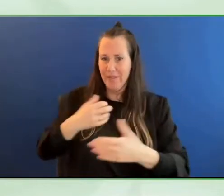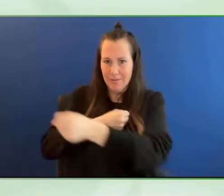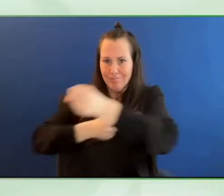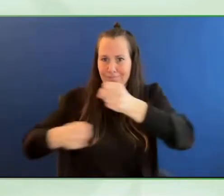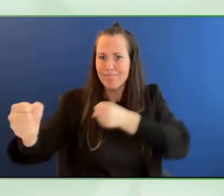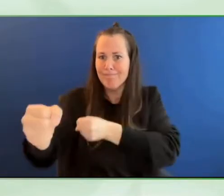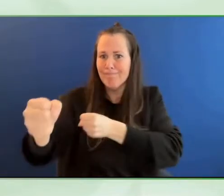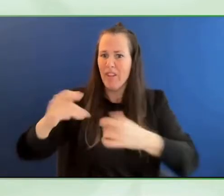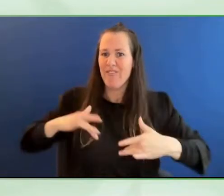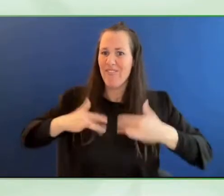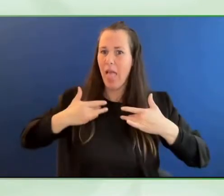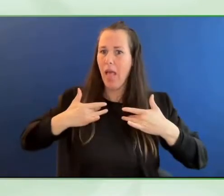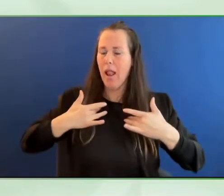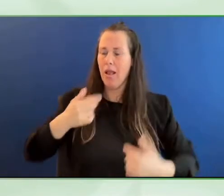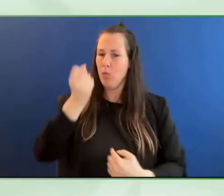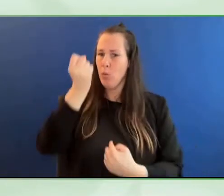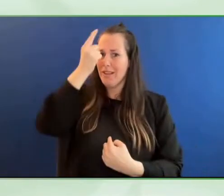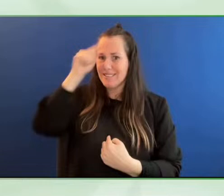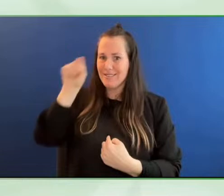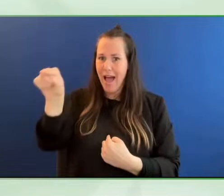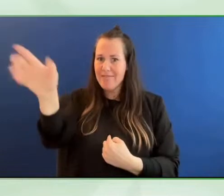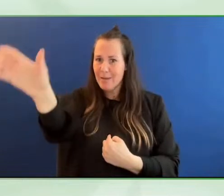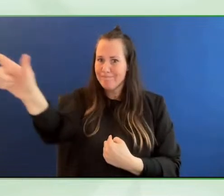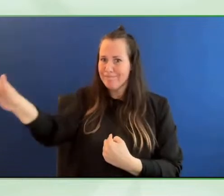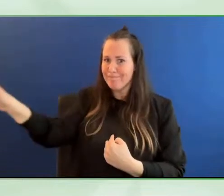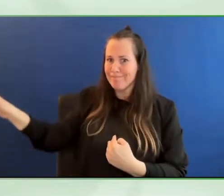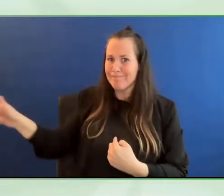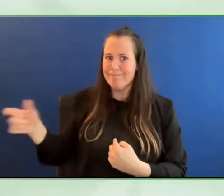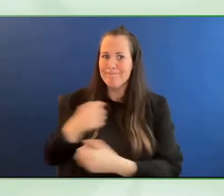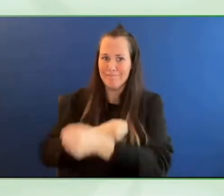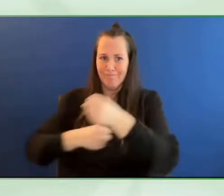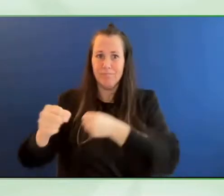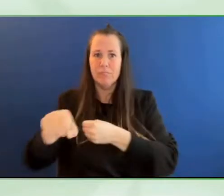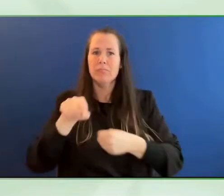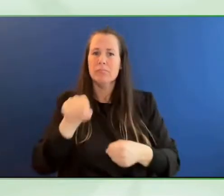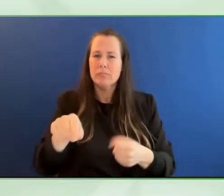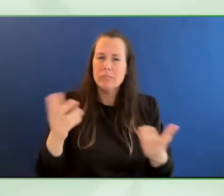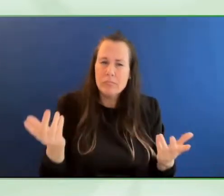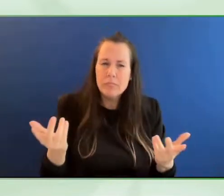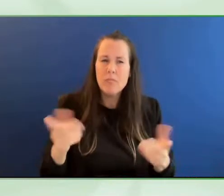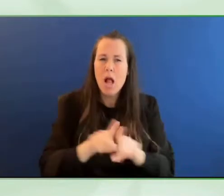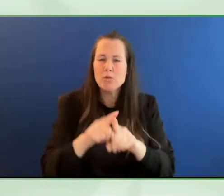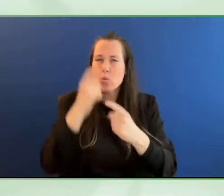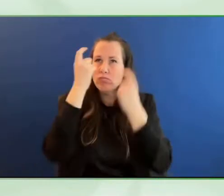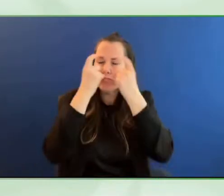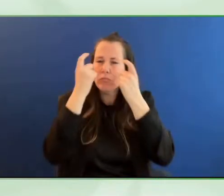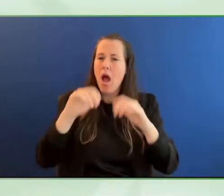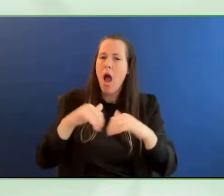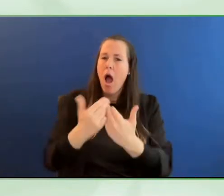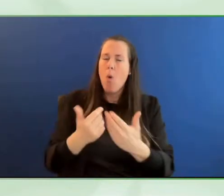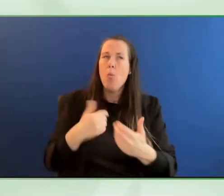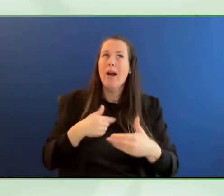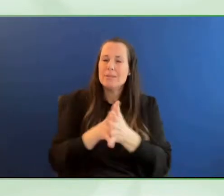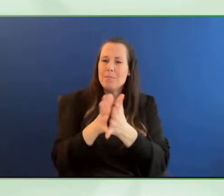So they need to translate into that format, and it needs to be a good experience. Christopher, where are you coming from on this one?